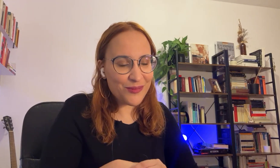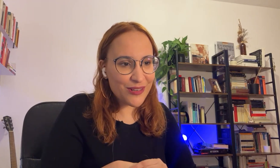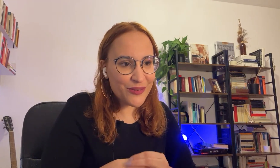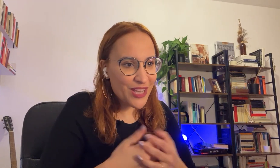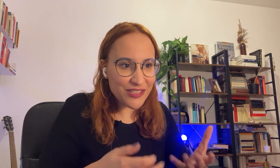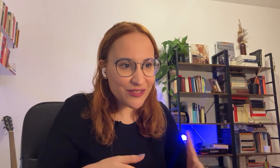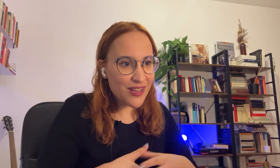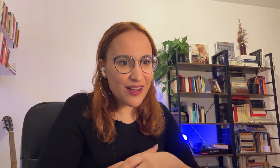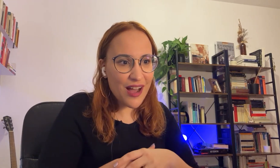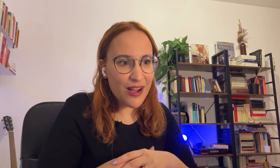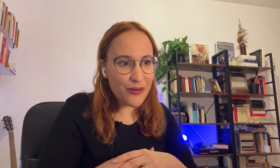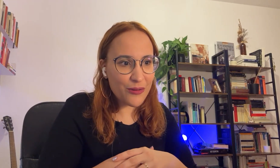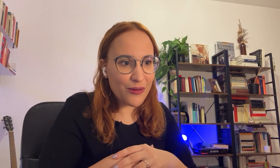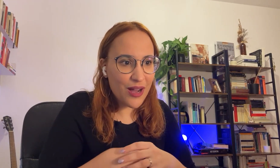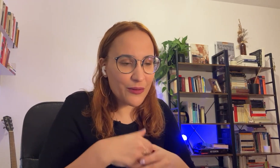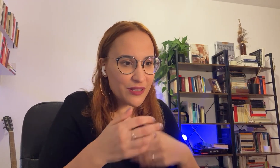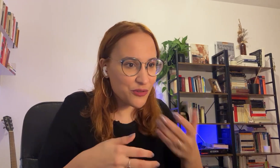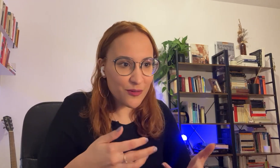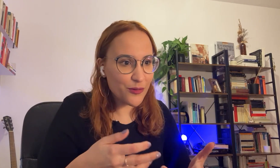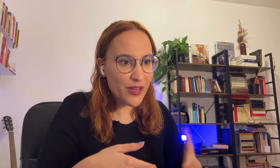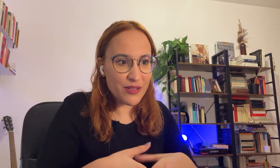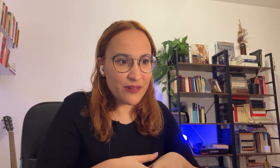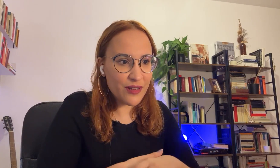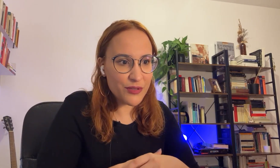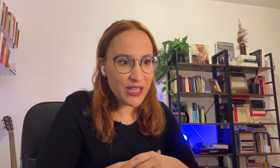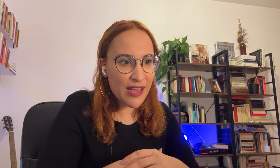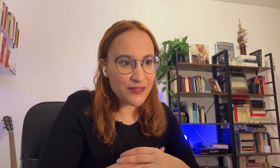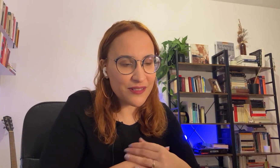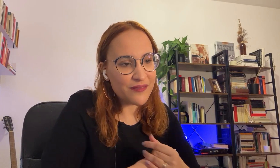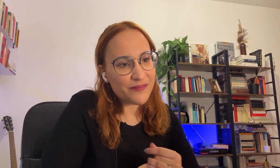what are their reactions? How is it useful for them in their everyday lives?